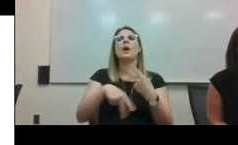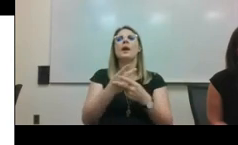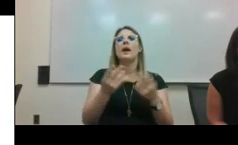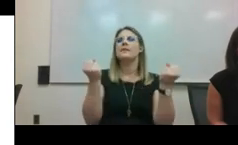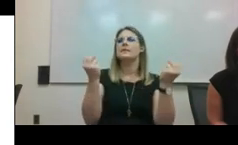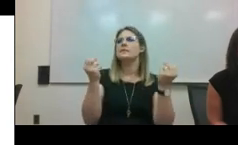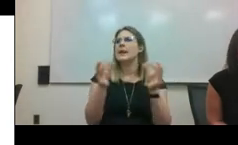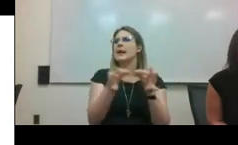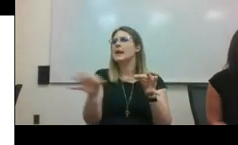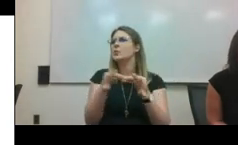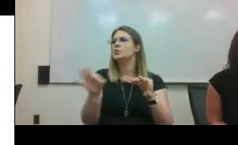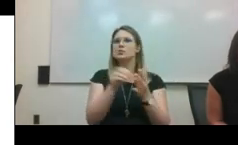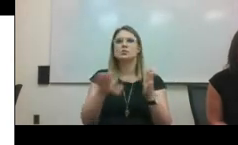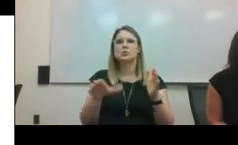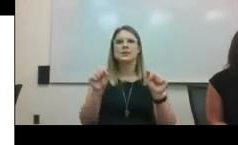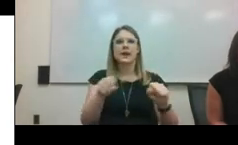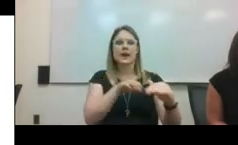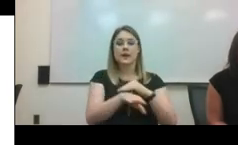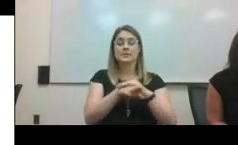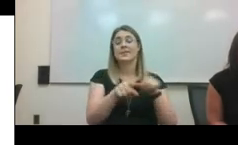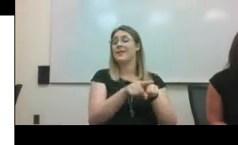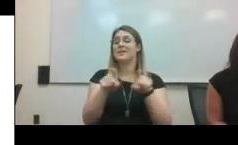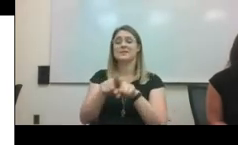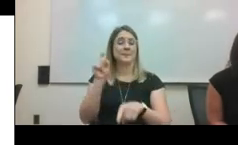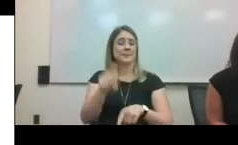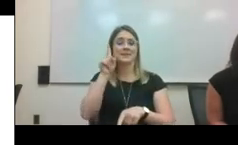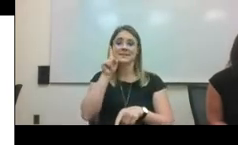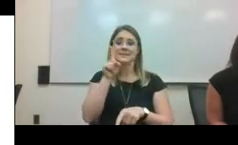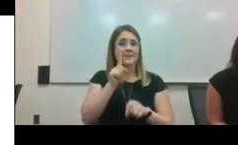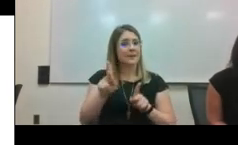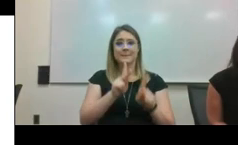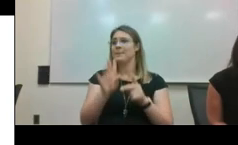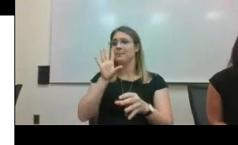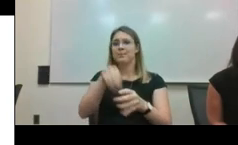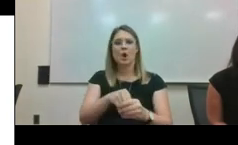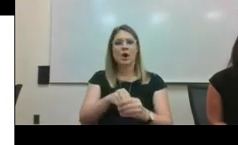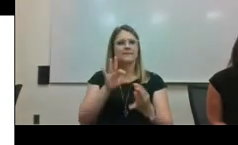And also you have to have deaf people a part of that feedback loop of what did you find then.